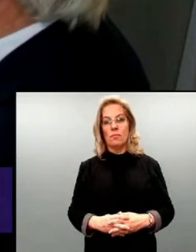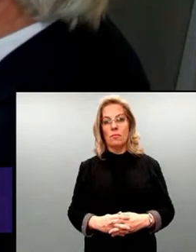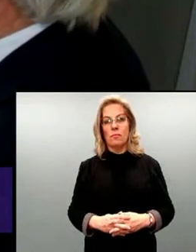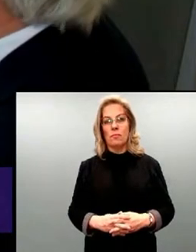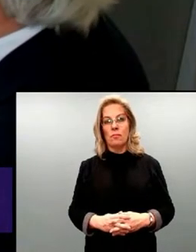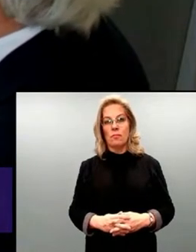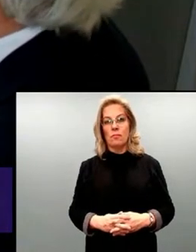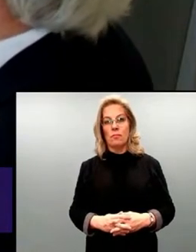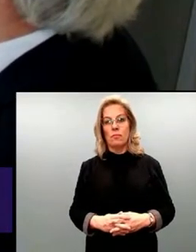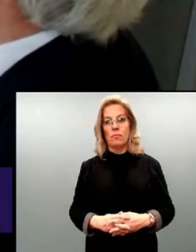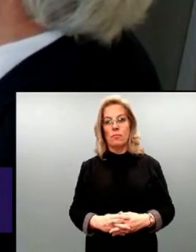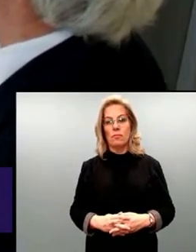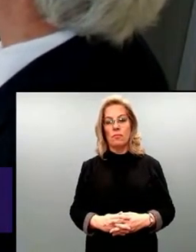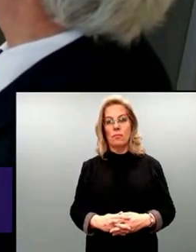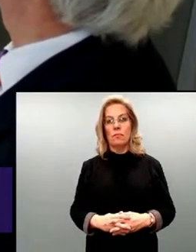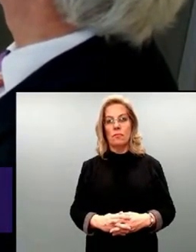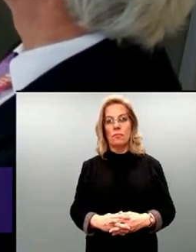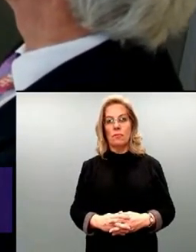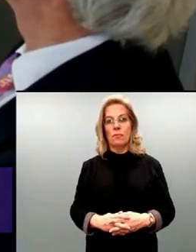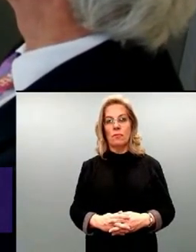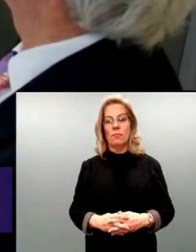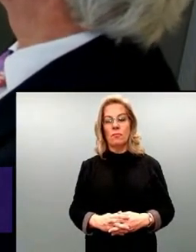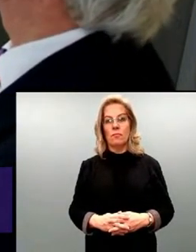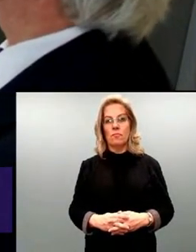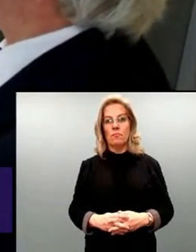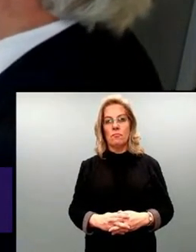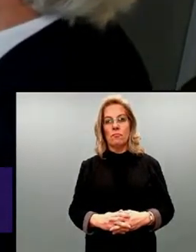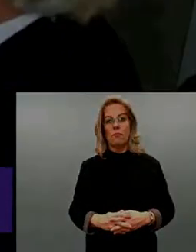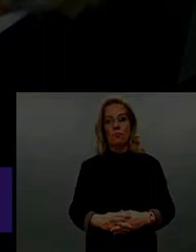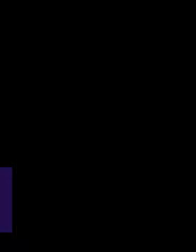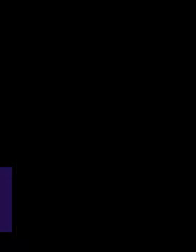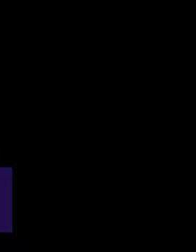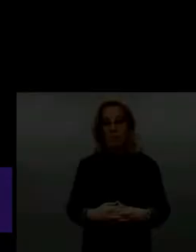opportunities. They will become quite silent and may look as though they are quite argumentative and aggressive.